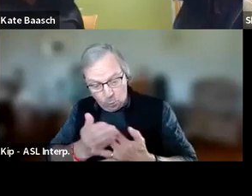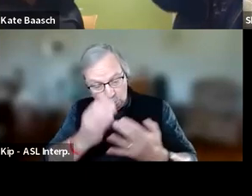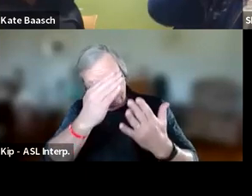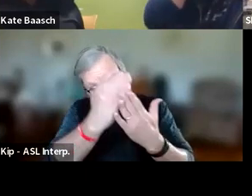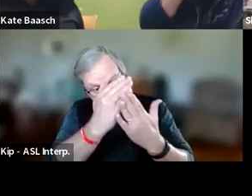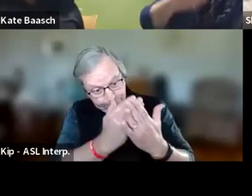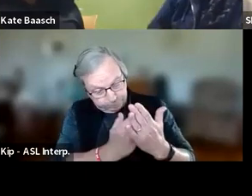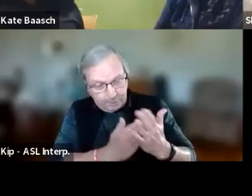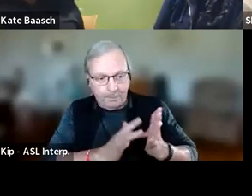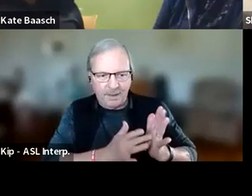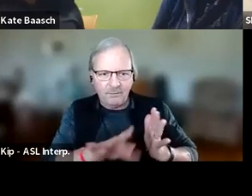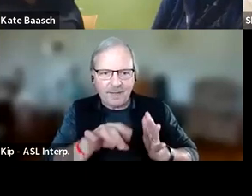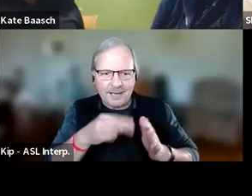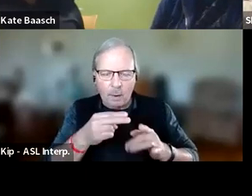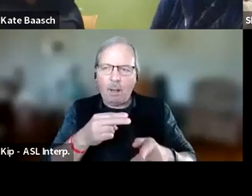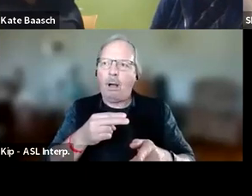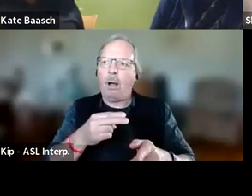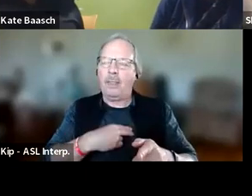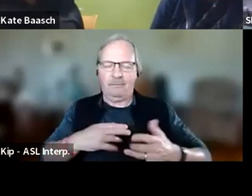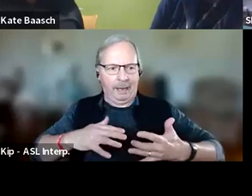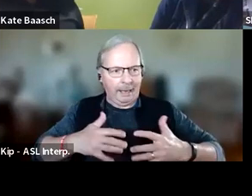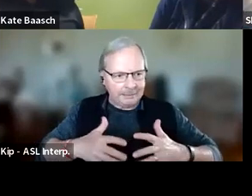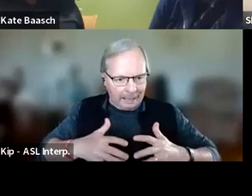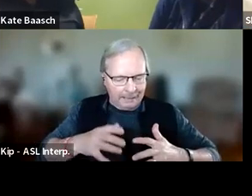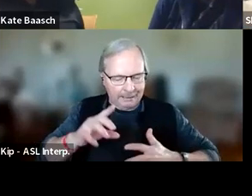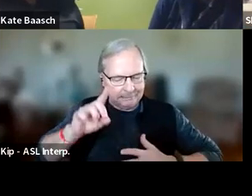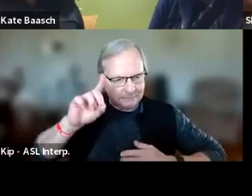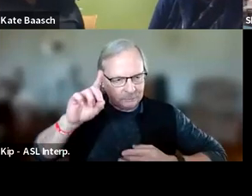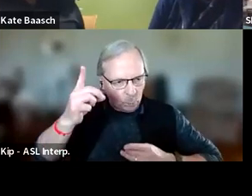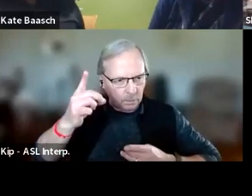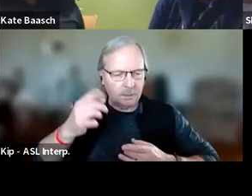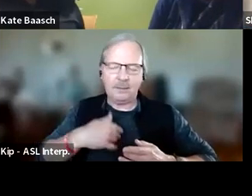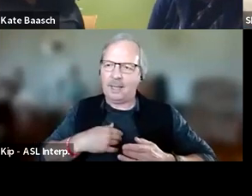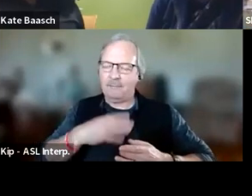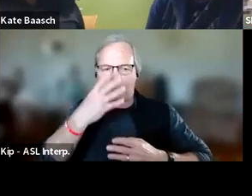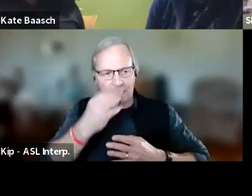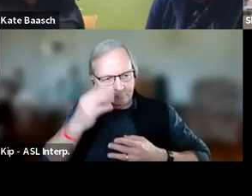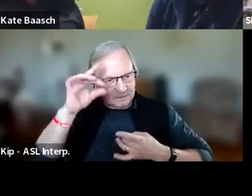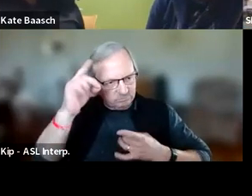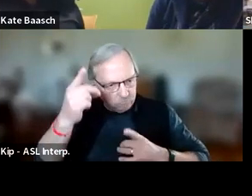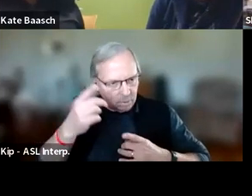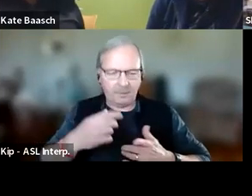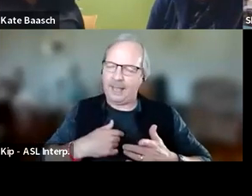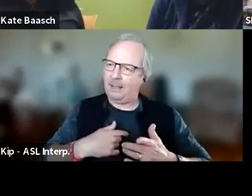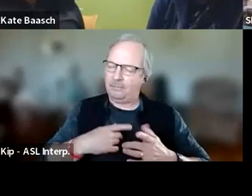and you find out, oh, they got anxiety disorders, they've got a sleep disorder, they've got all these other things,